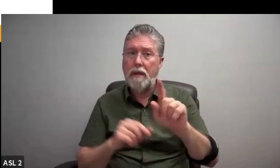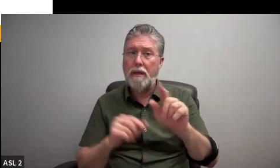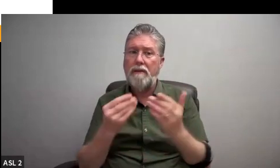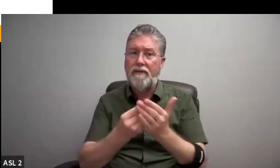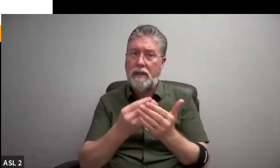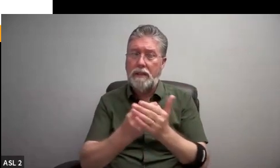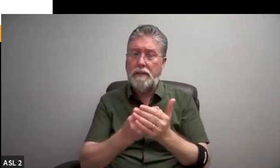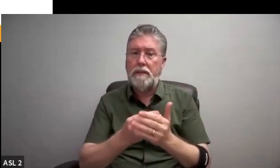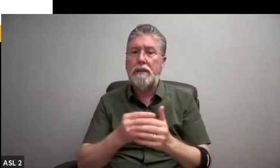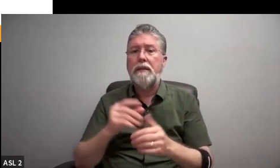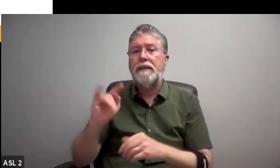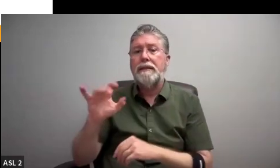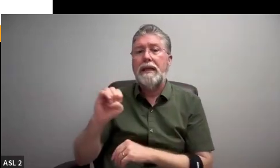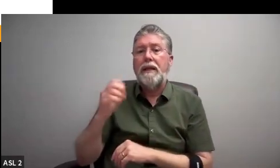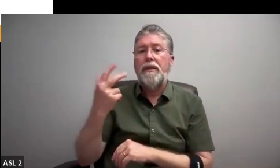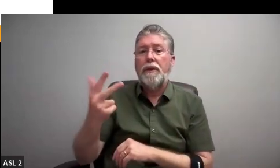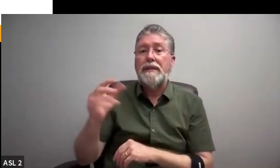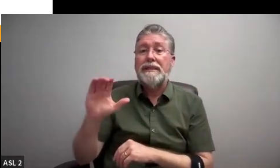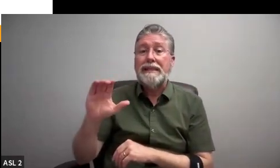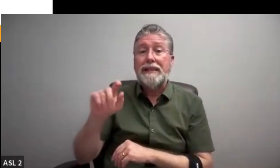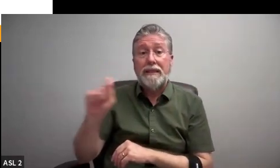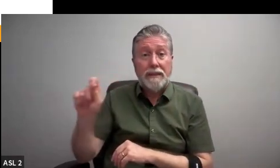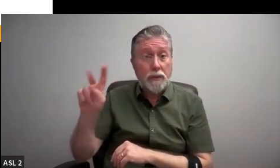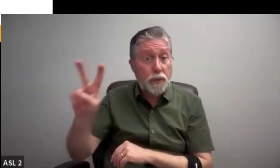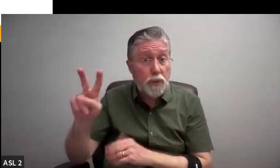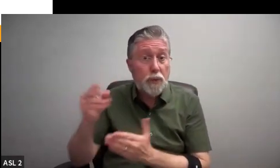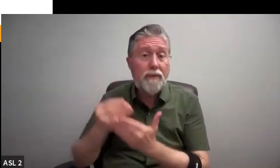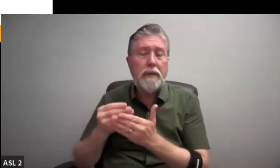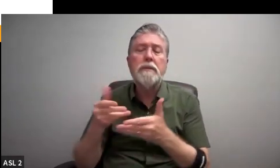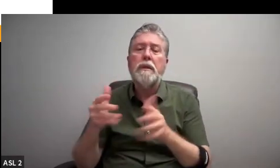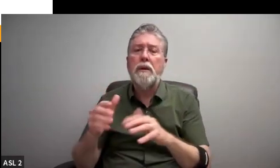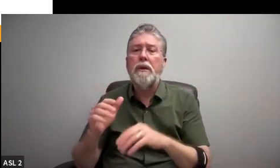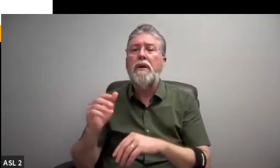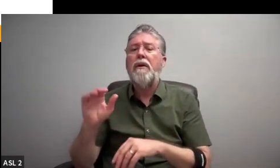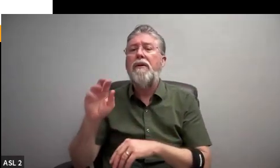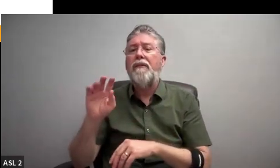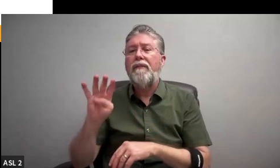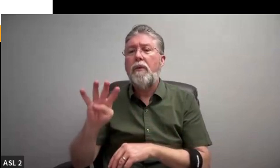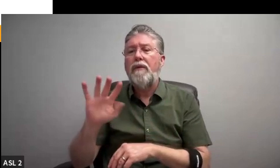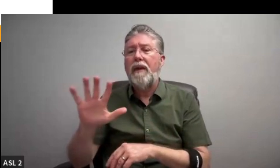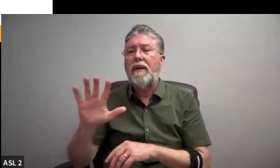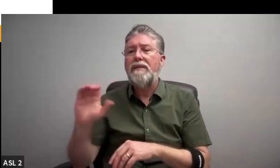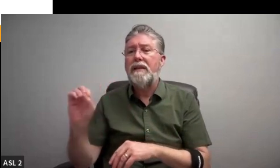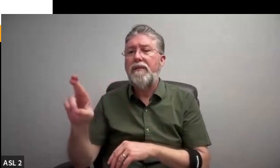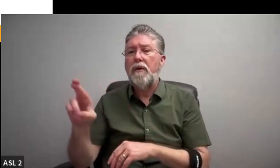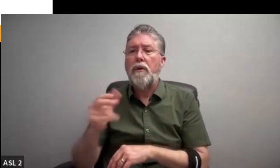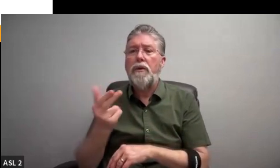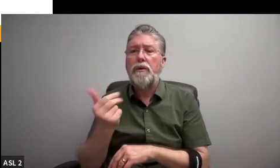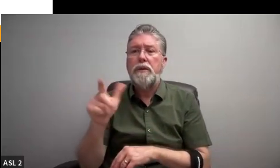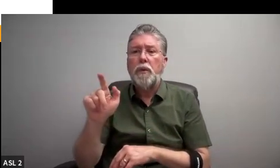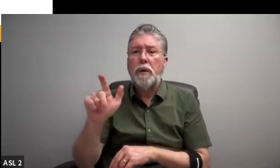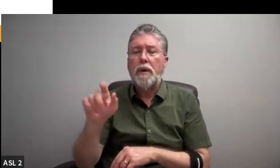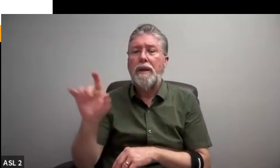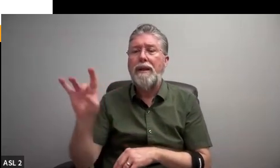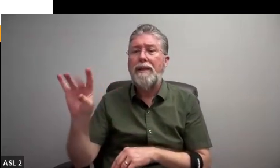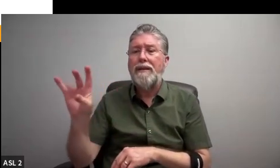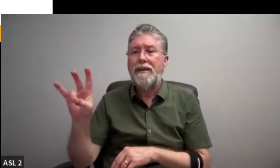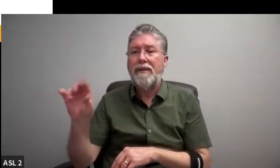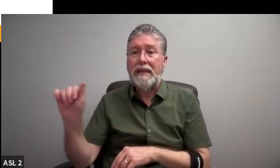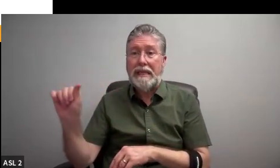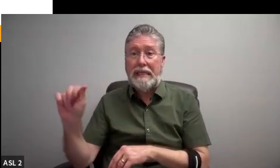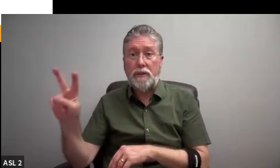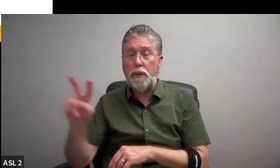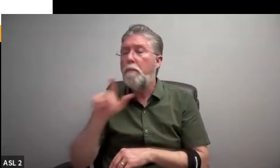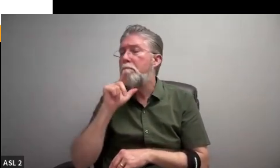of Title III C-2 funding is permitted under 45 CFR 1321.87(a)(2) without need to specify it in